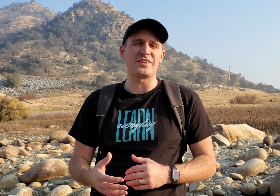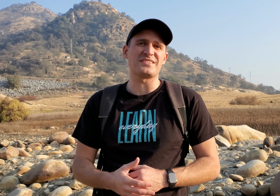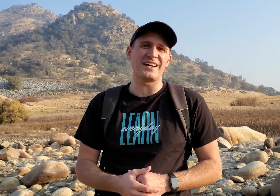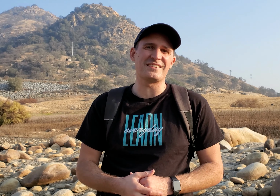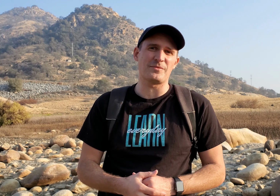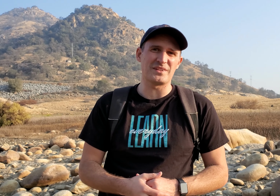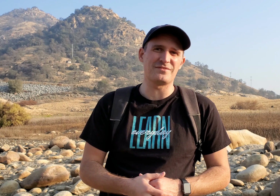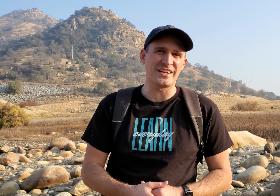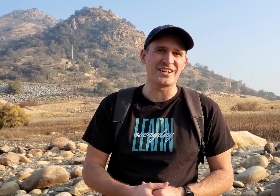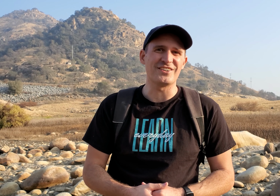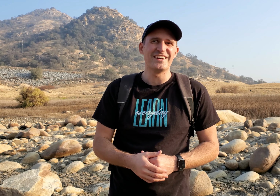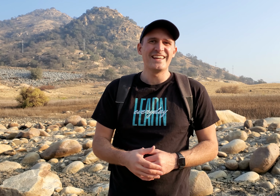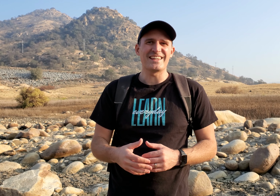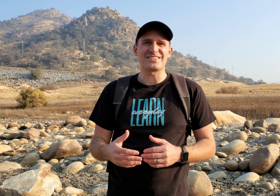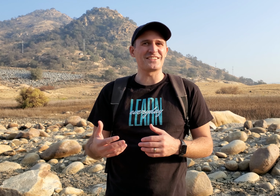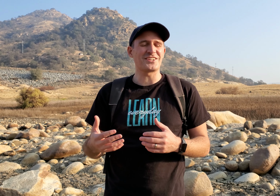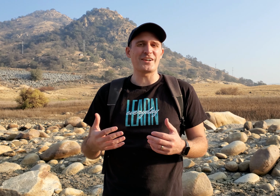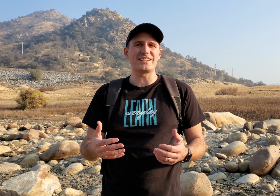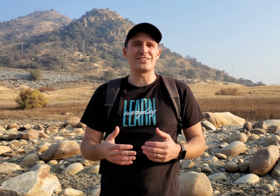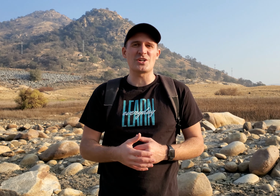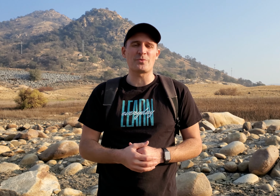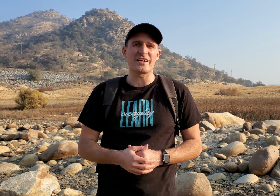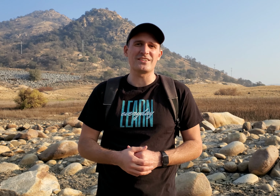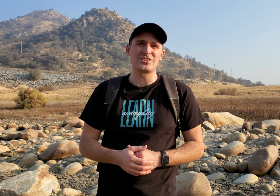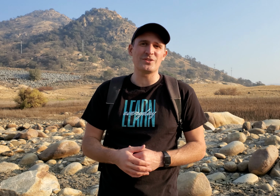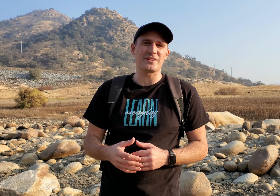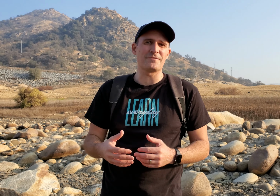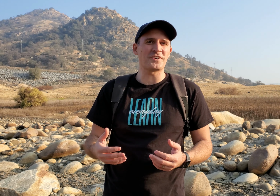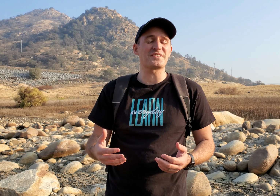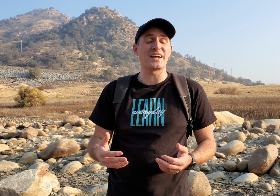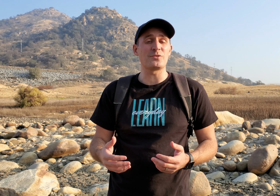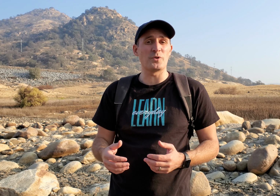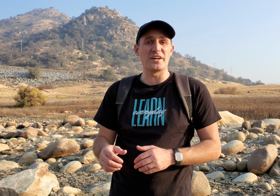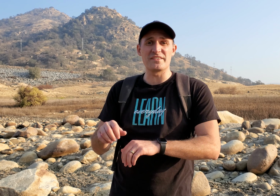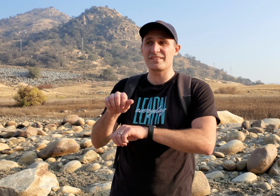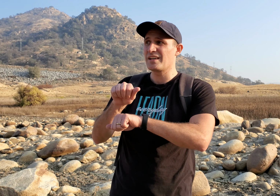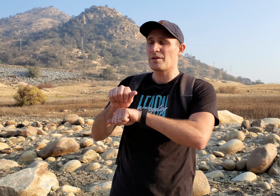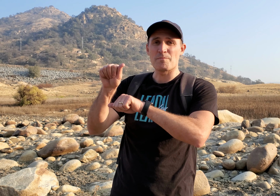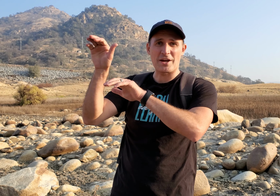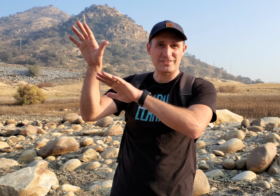signs from this video. And so let's go ahead and jump right into it the first sign was, mountain